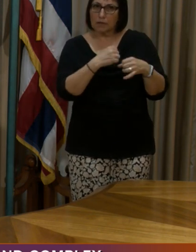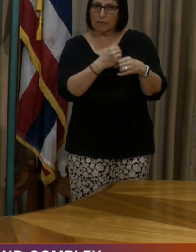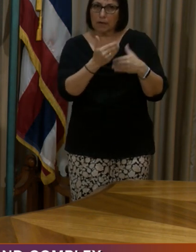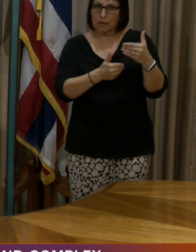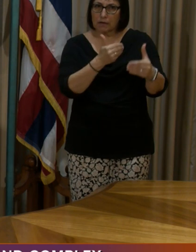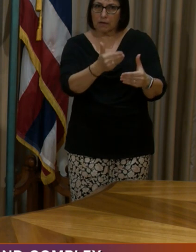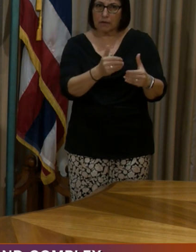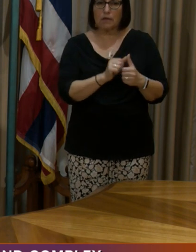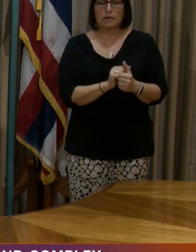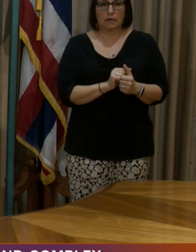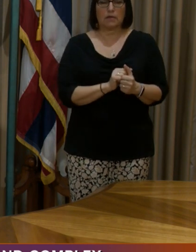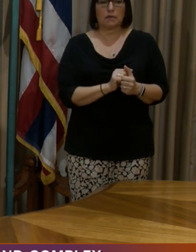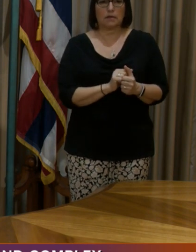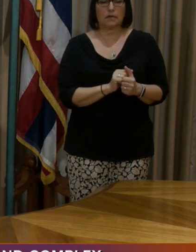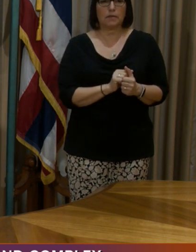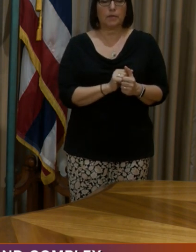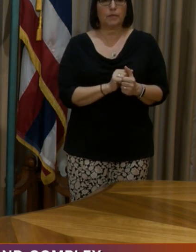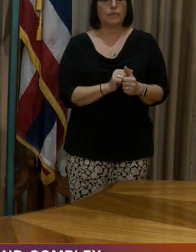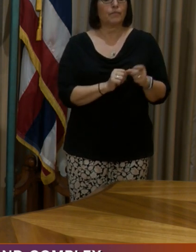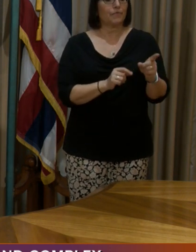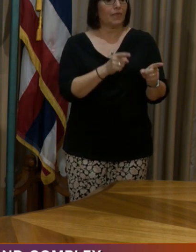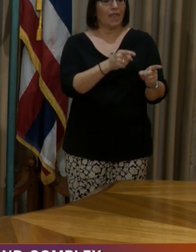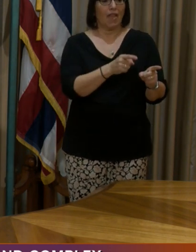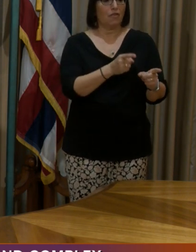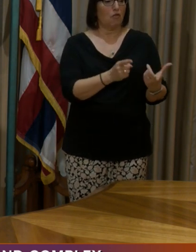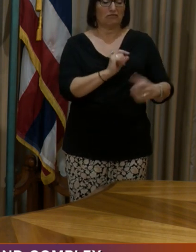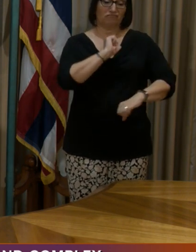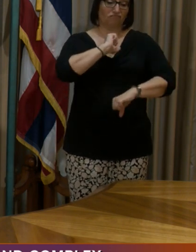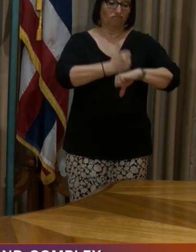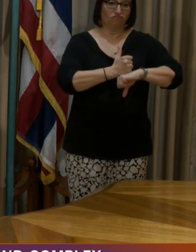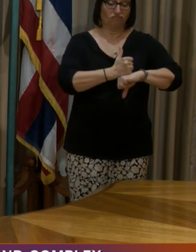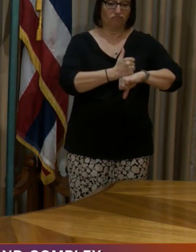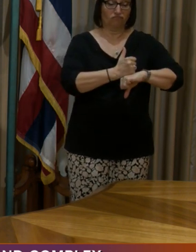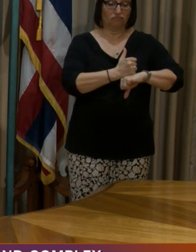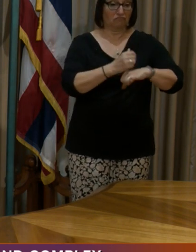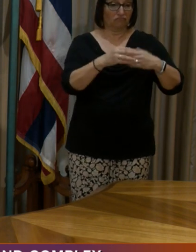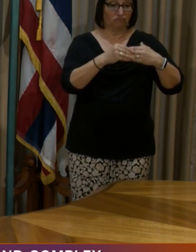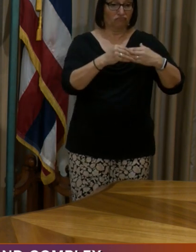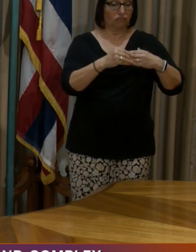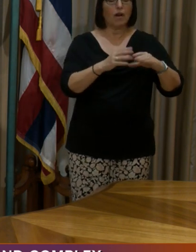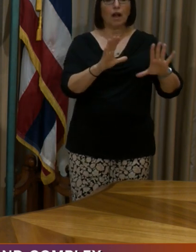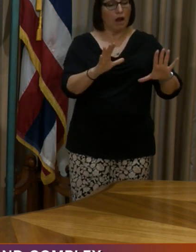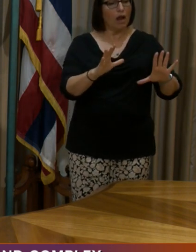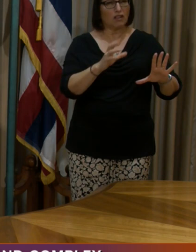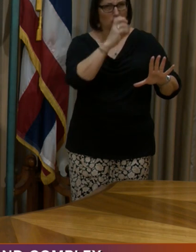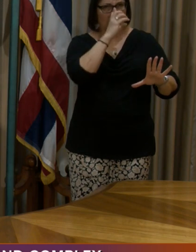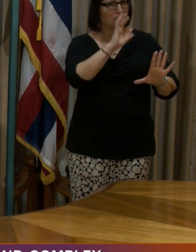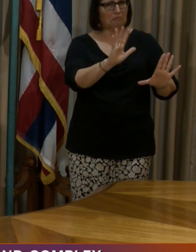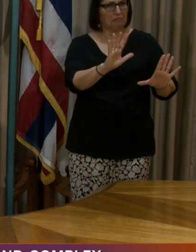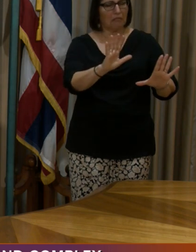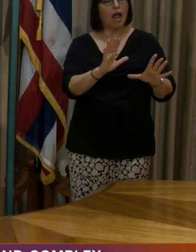FOR ALL NOW THE METRICS ARE ONE ASPECT OF THE FRAMEWORK FOR